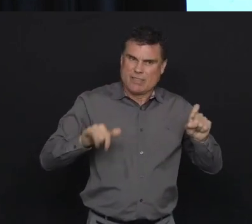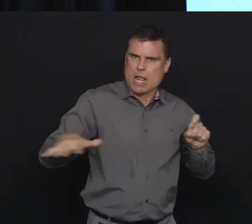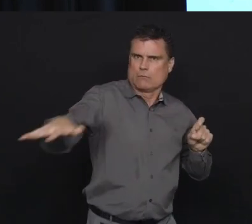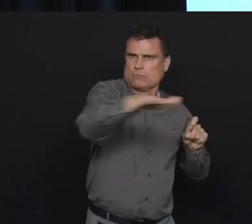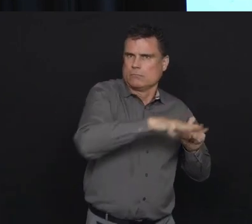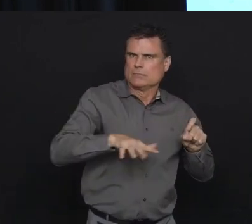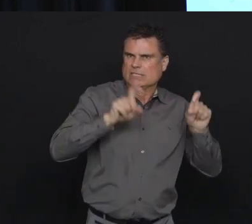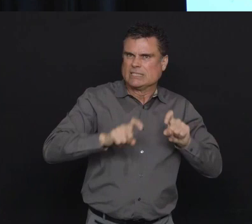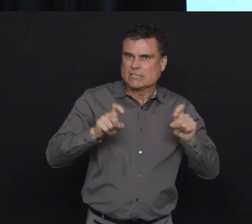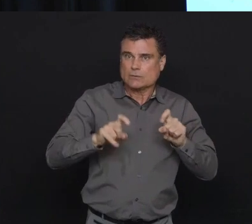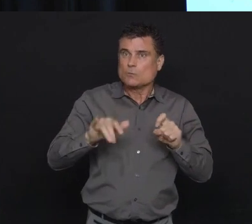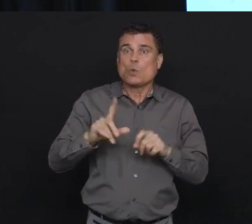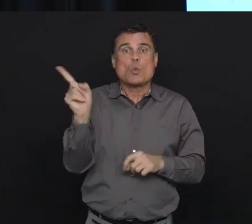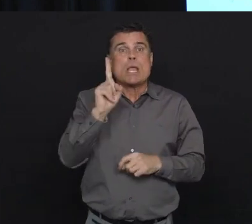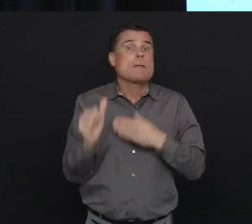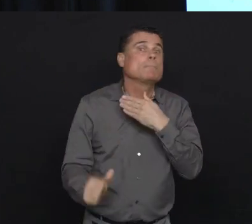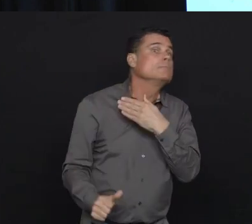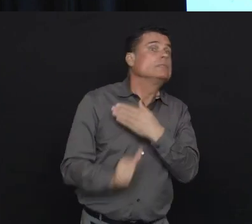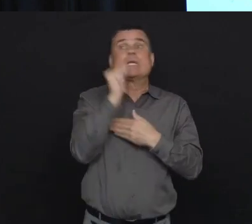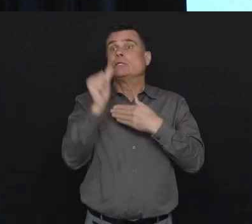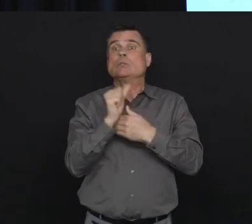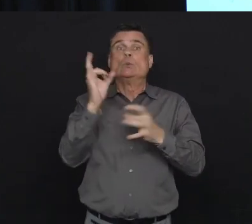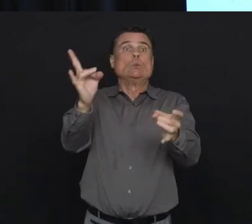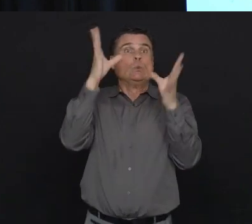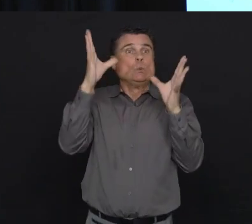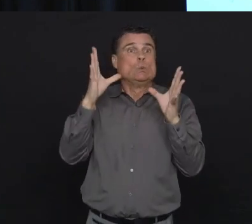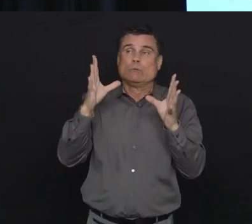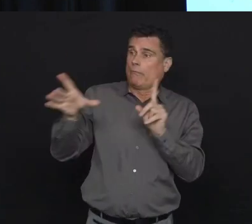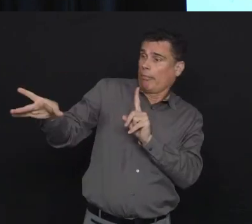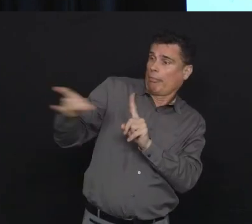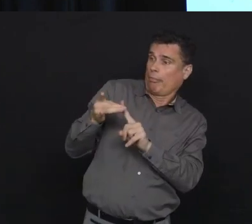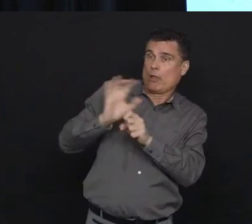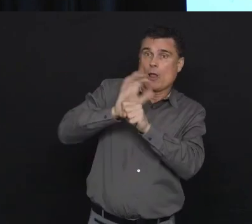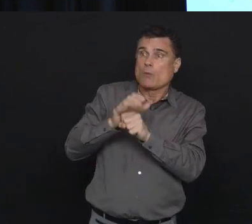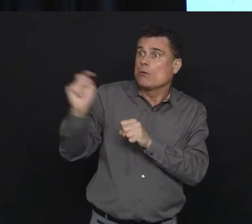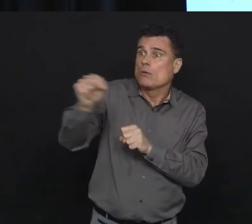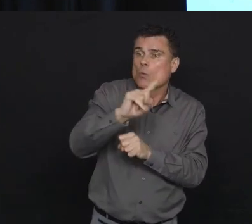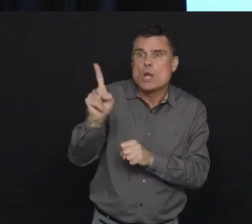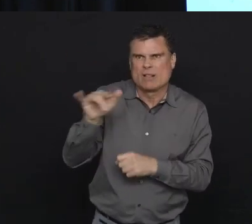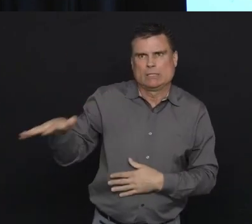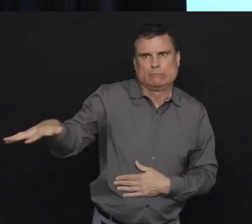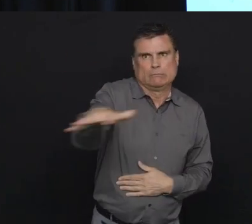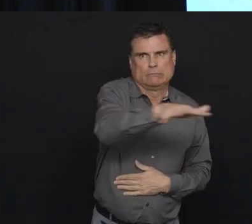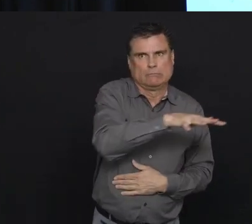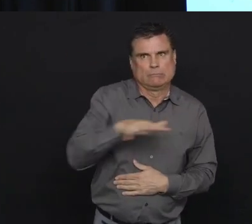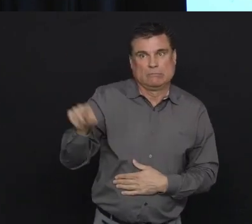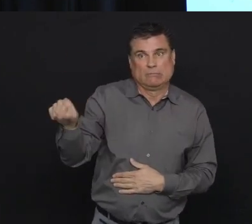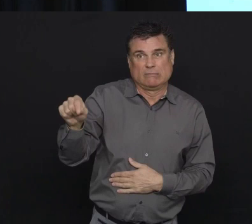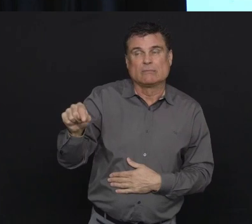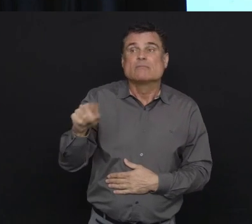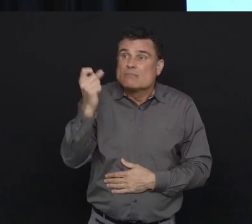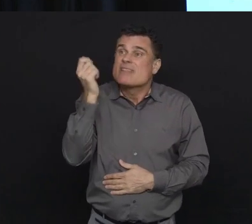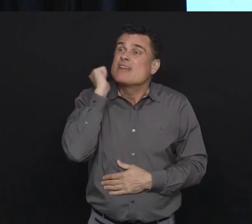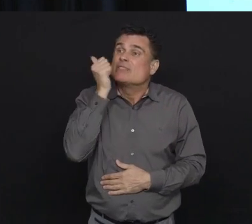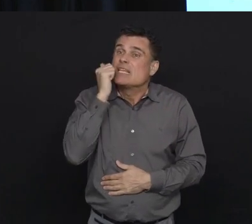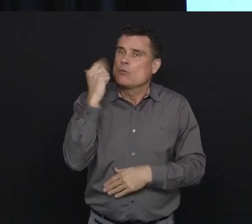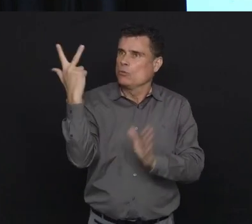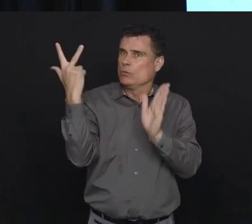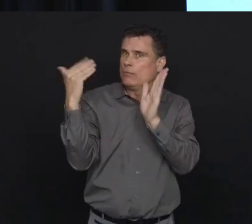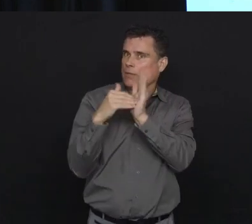We have been doing 3000 tests a day. More than many other jurisdictions. And actually comparable to what we saw with the